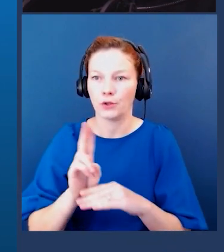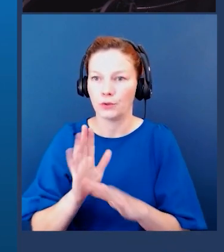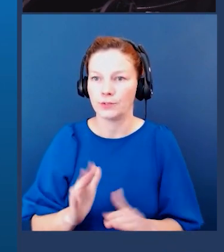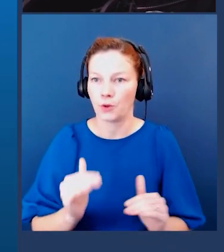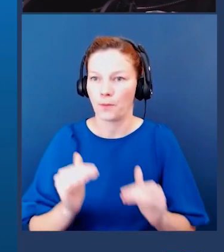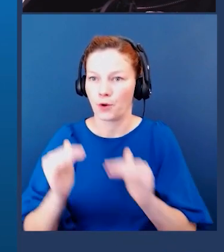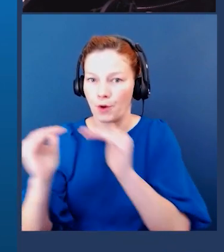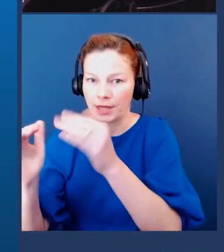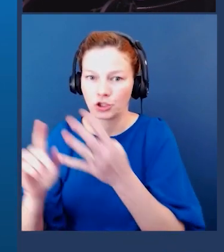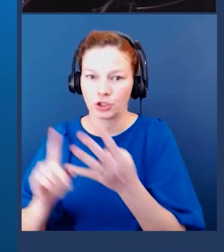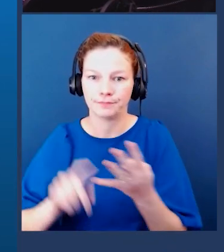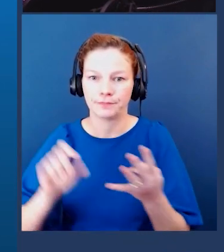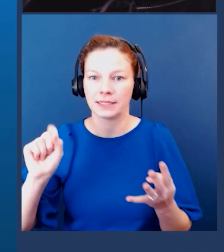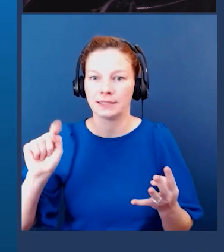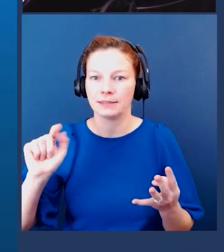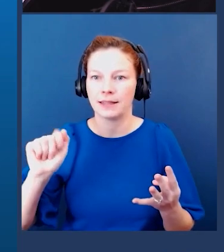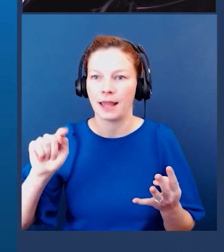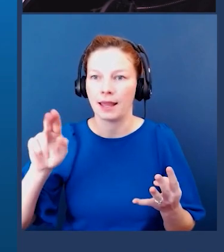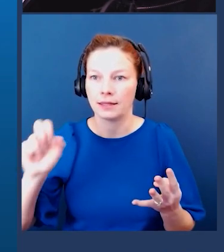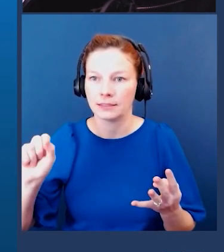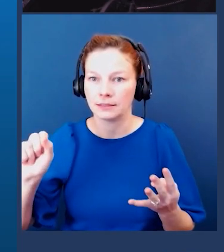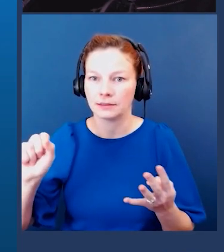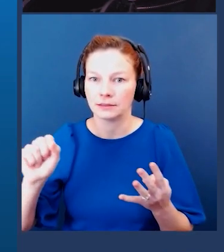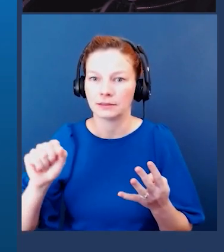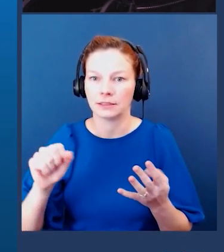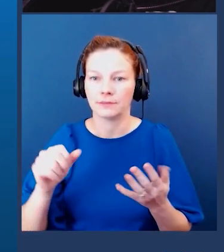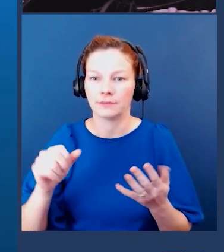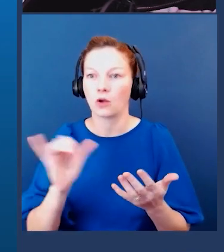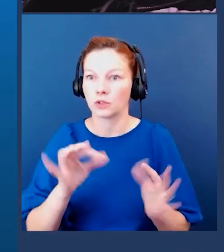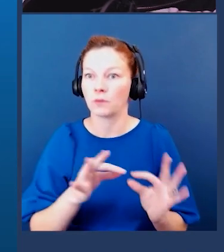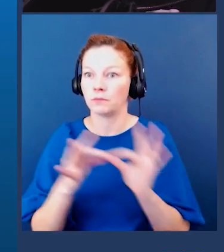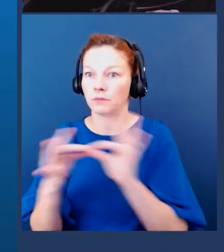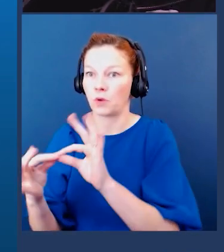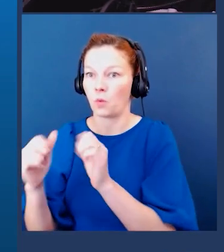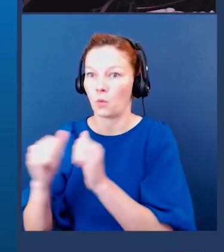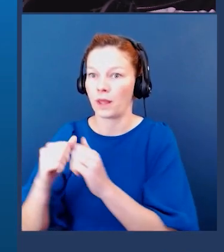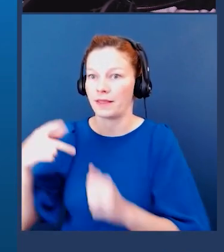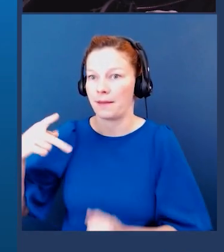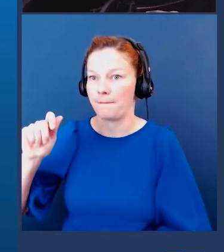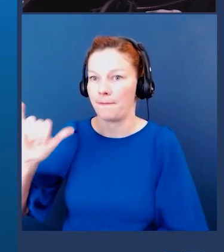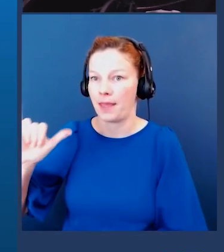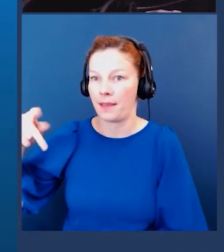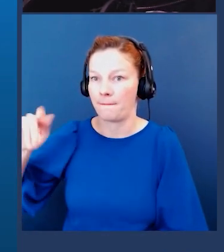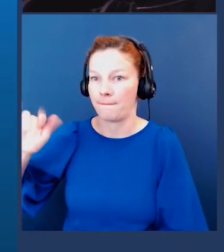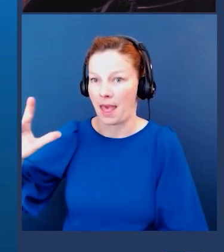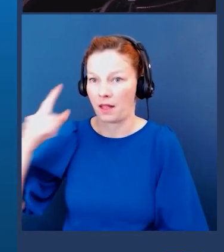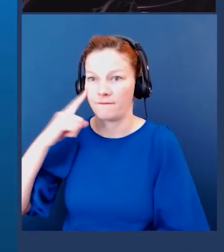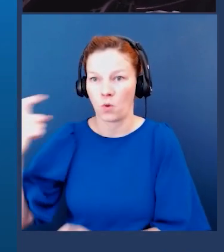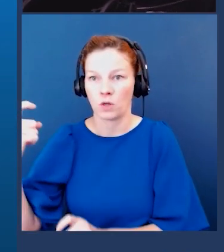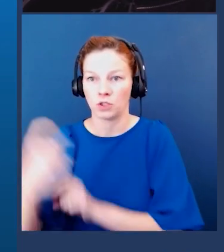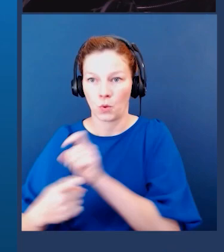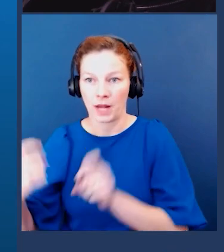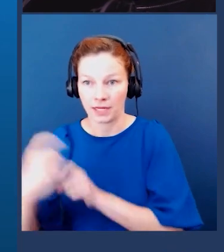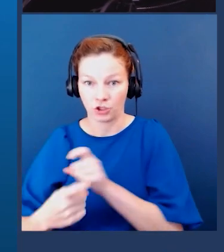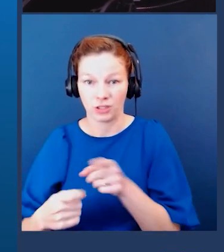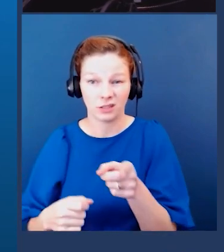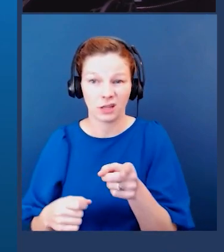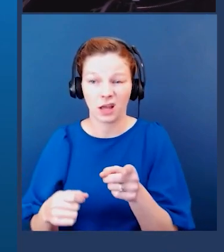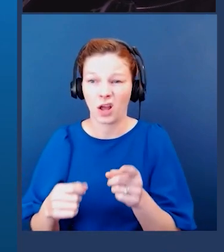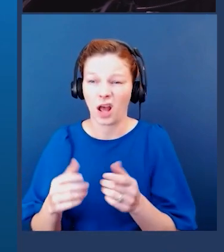in that case, bridging with PayPal for donation. But the point is almost zero code. You roll that out and you're ready to go.